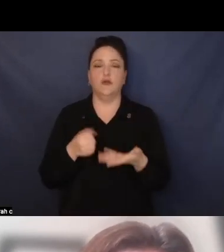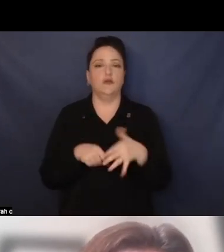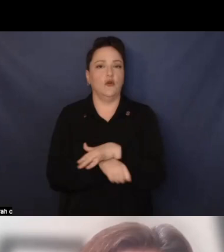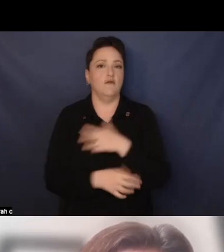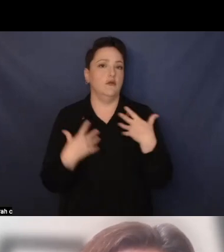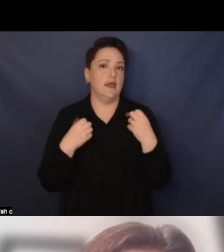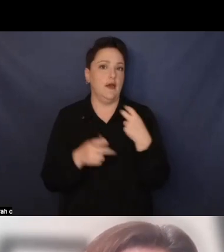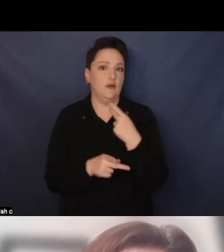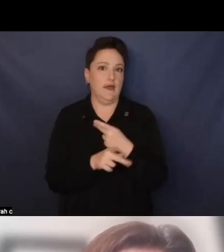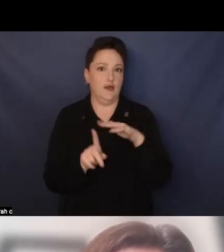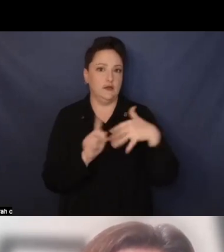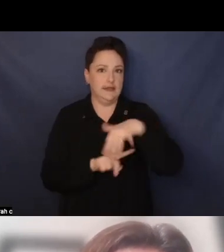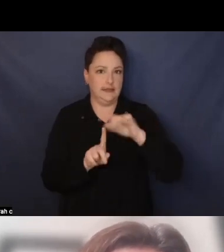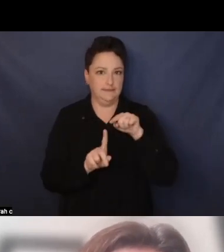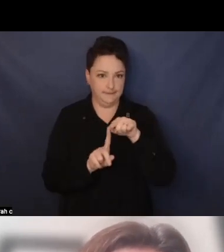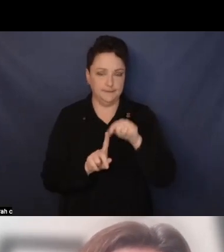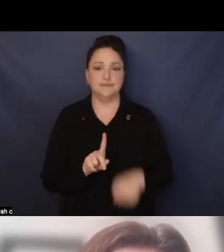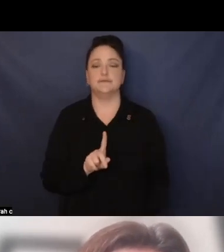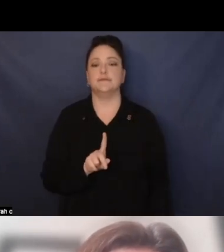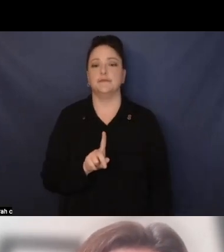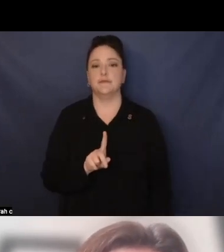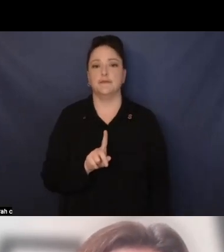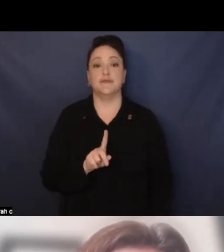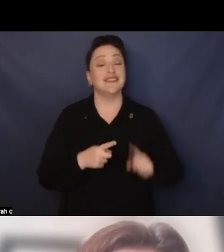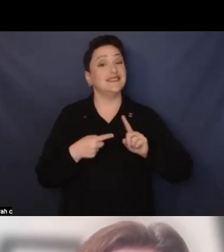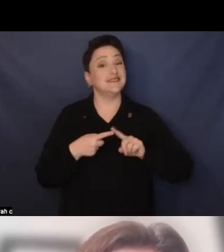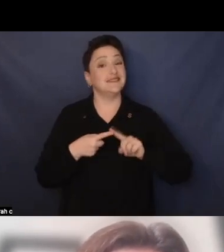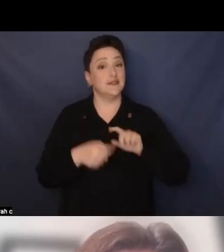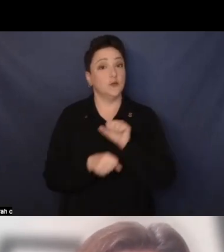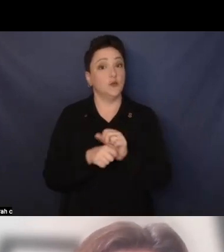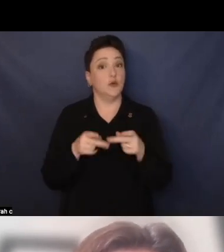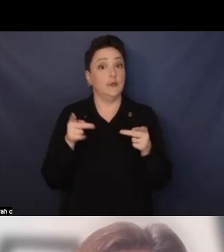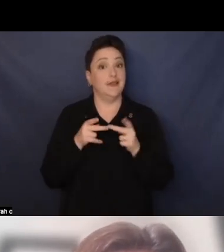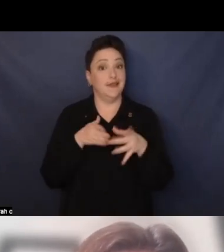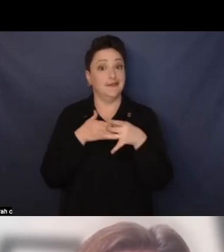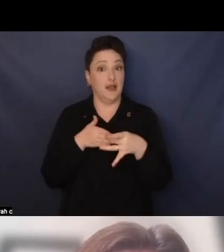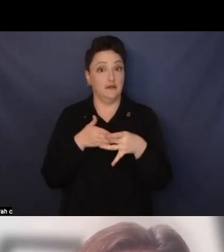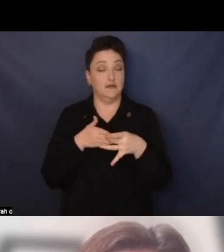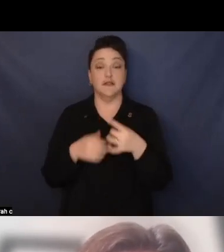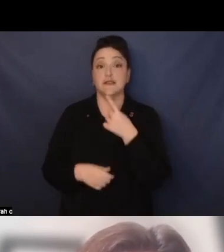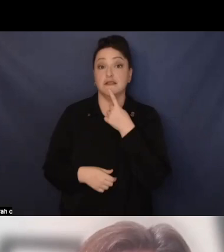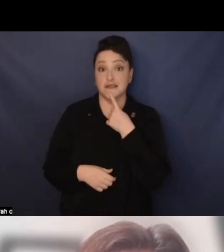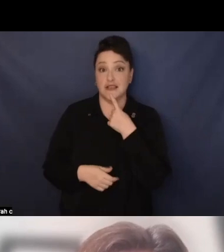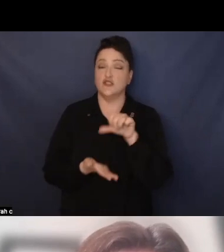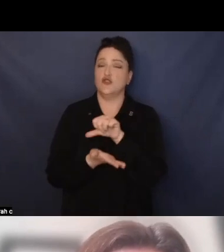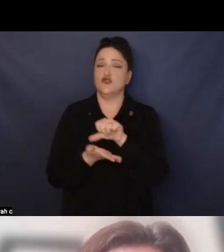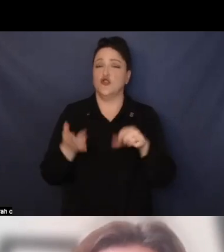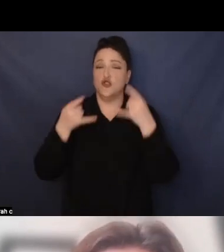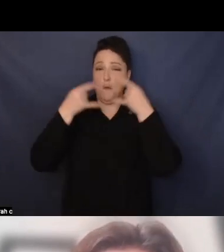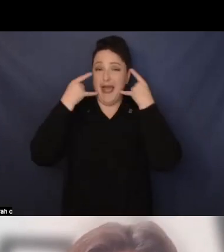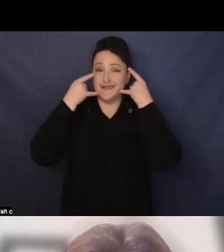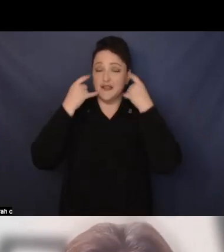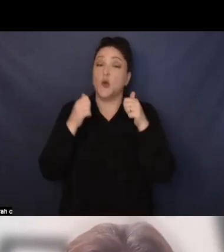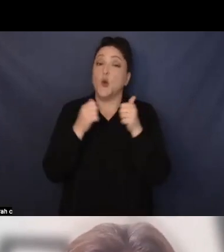And this workplace guide says that surgical masks, those are masks with ties, or procedure masks,